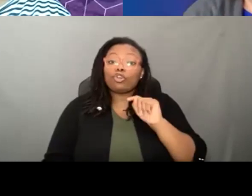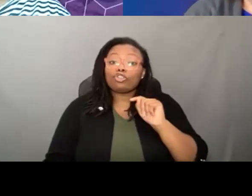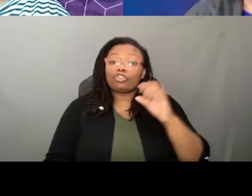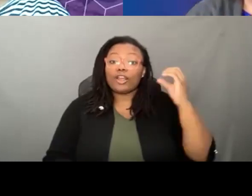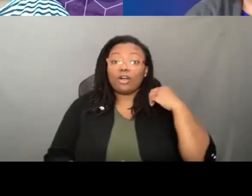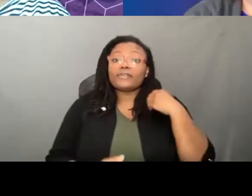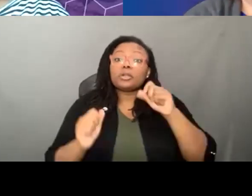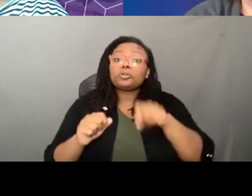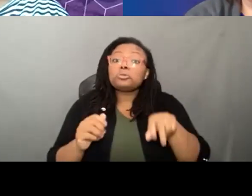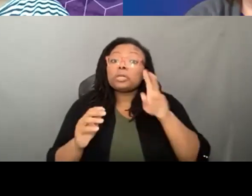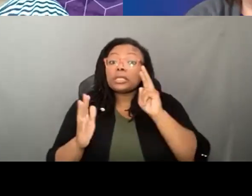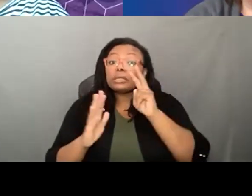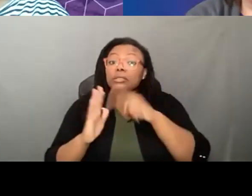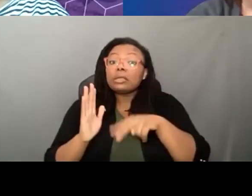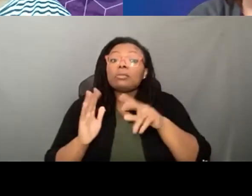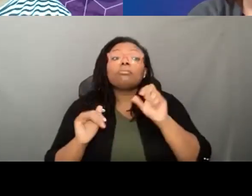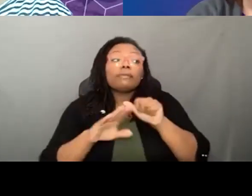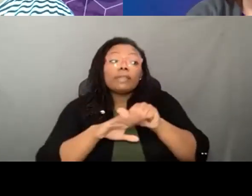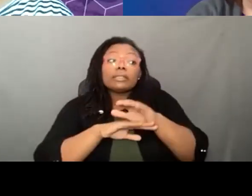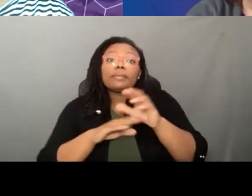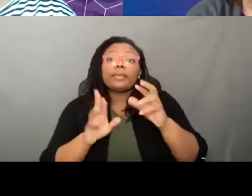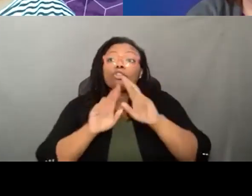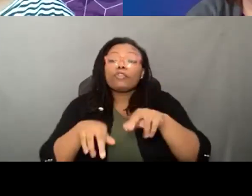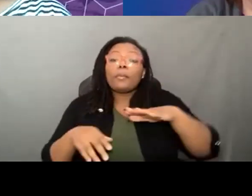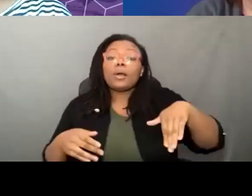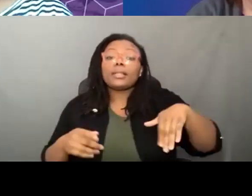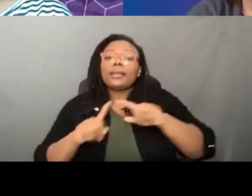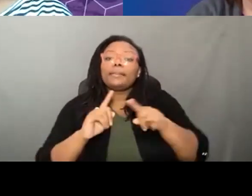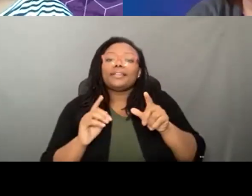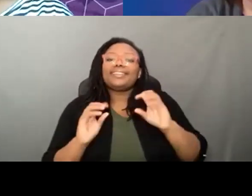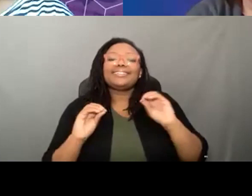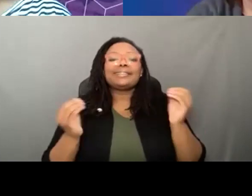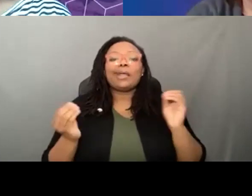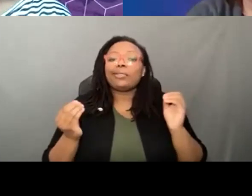and look to see that they submitted reports late. But again, there's nothing, you know, oh,